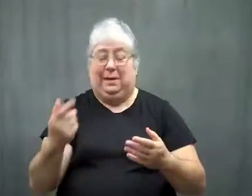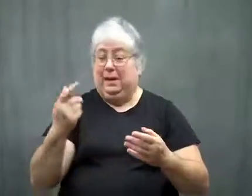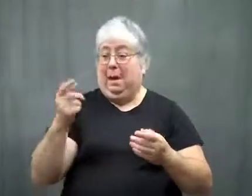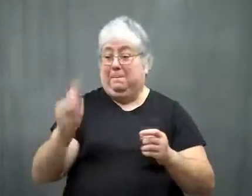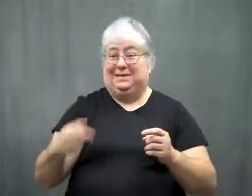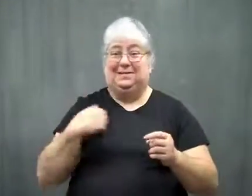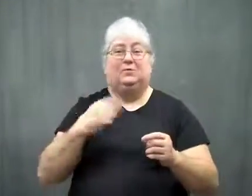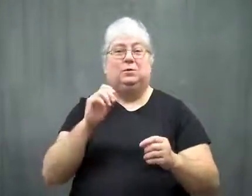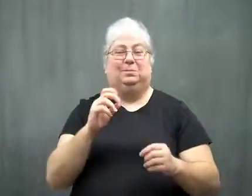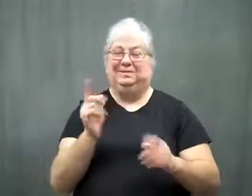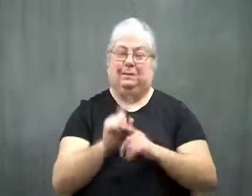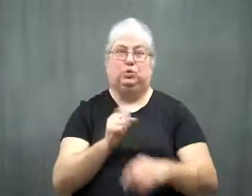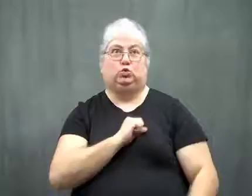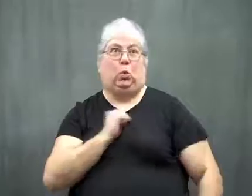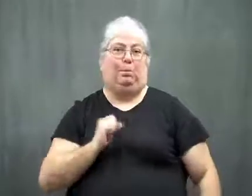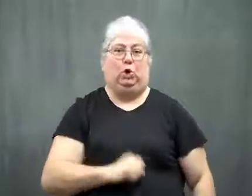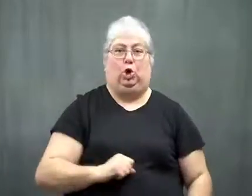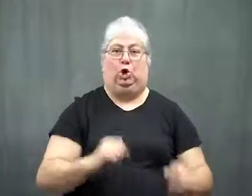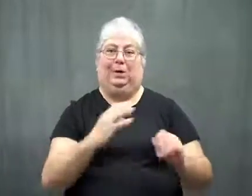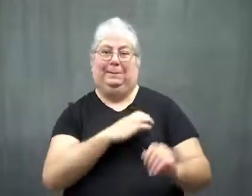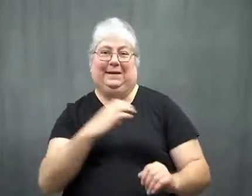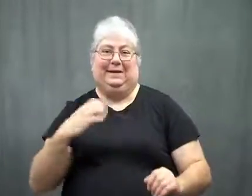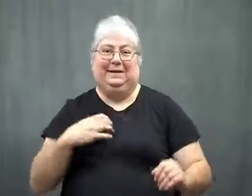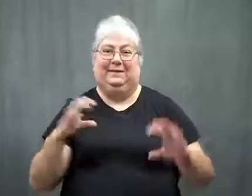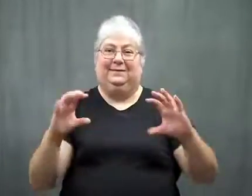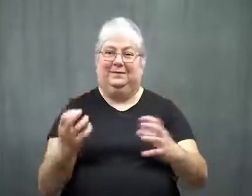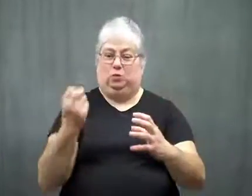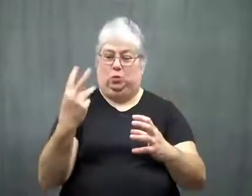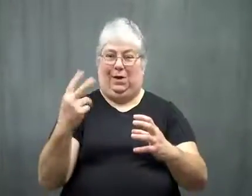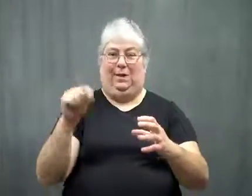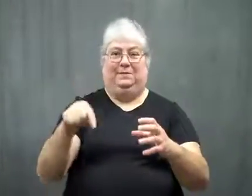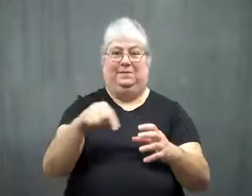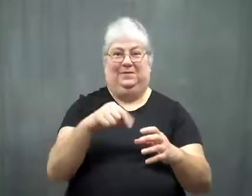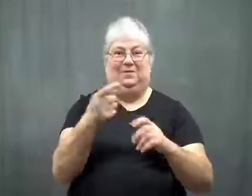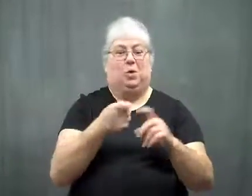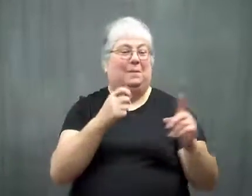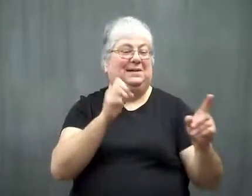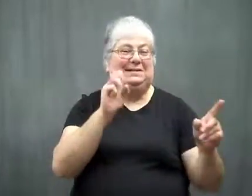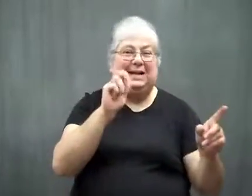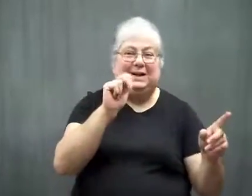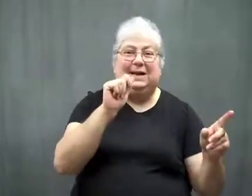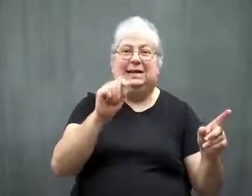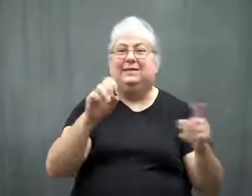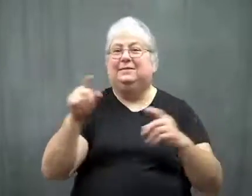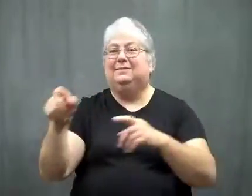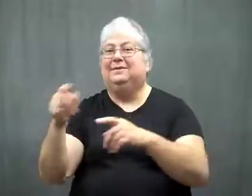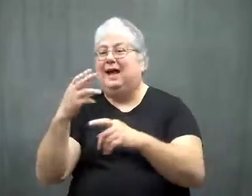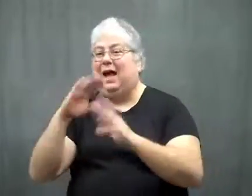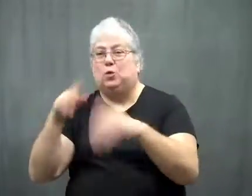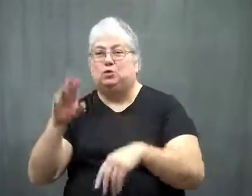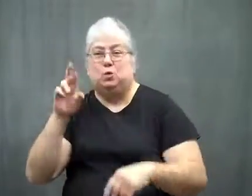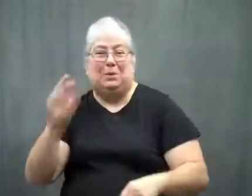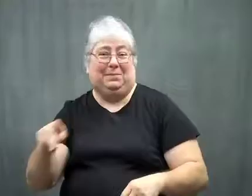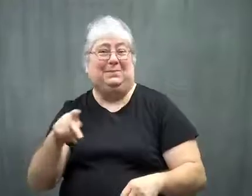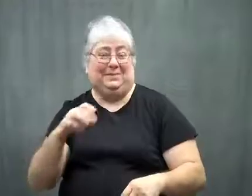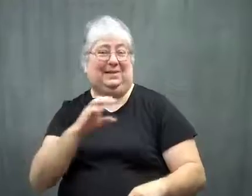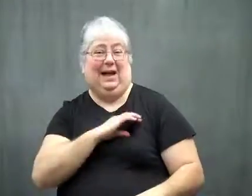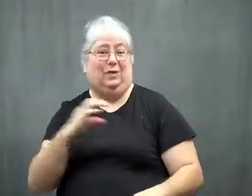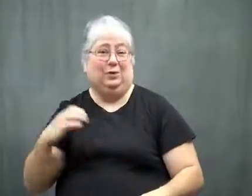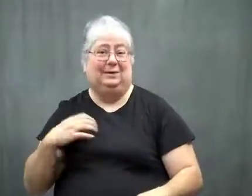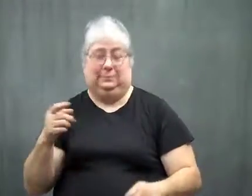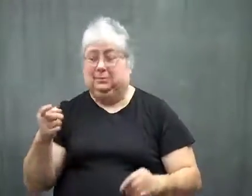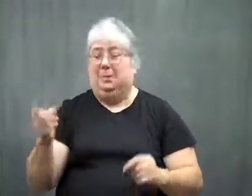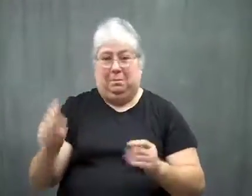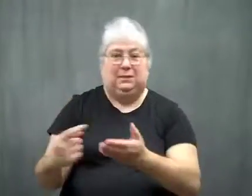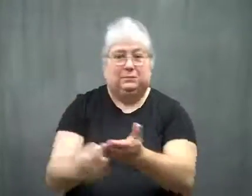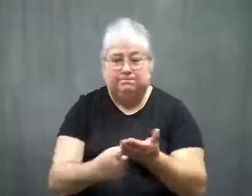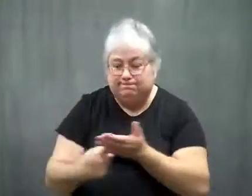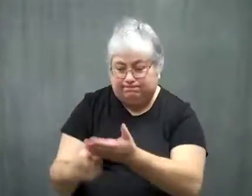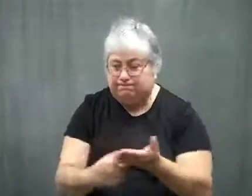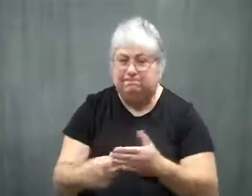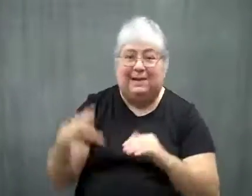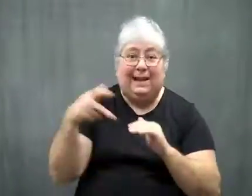One requirement was a super committee of 12 members from the Senate and House.